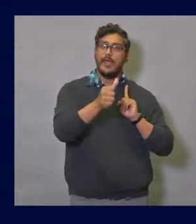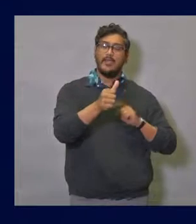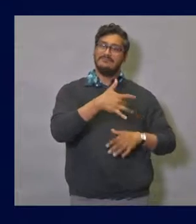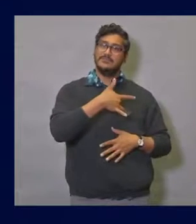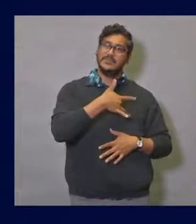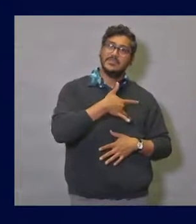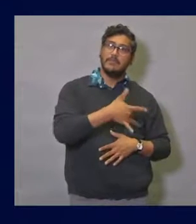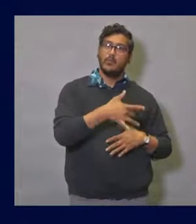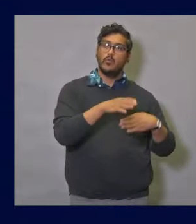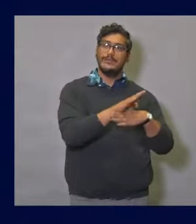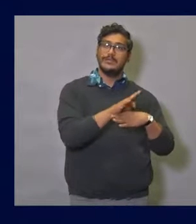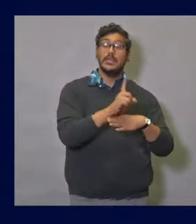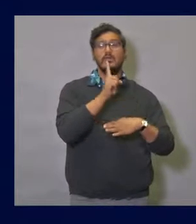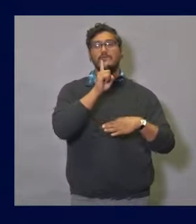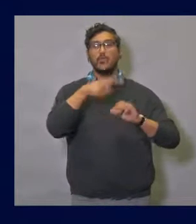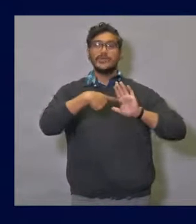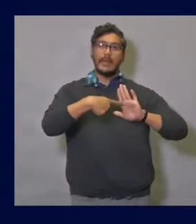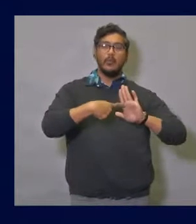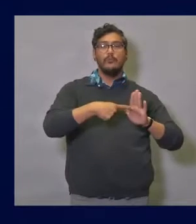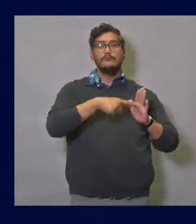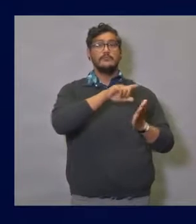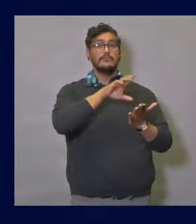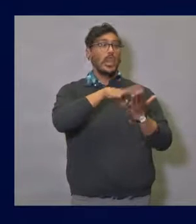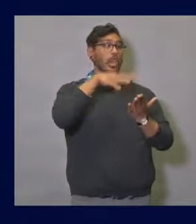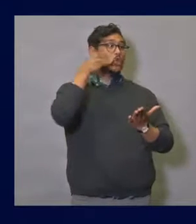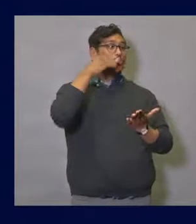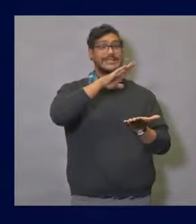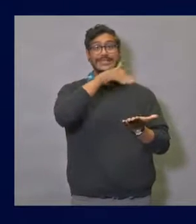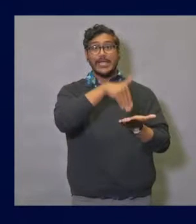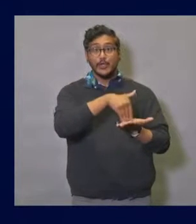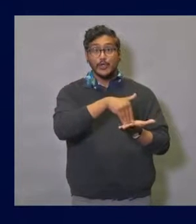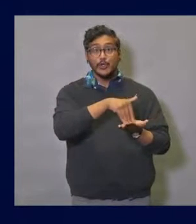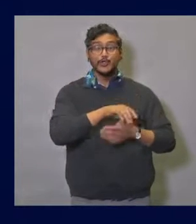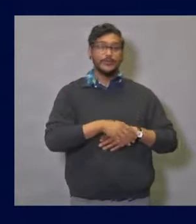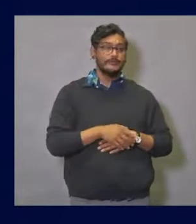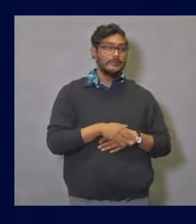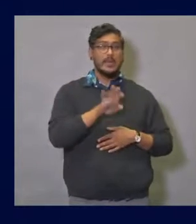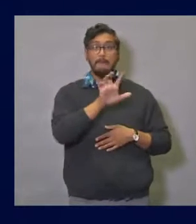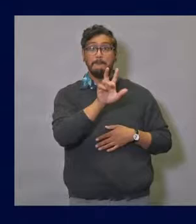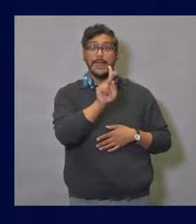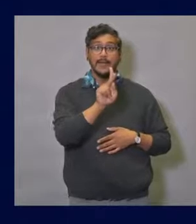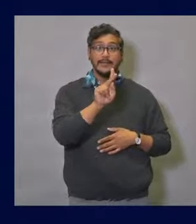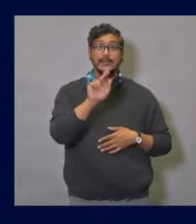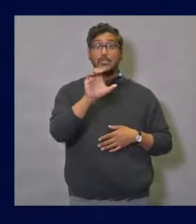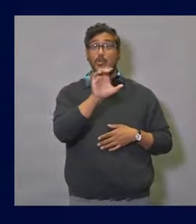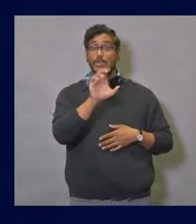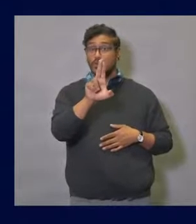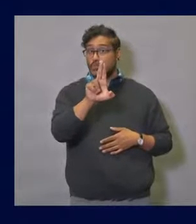BRINDAMOS CLARIDAD PARA CIERTOS